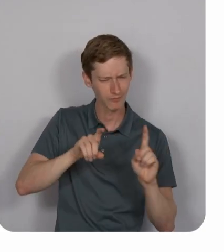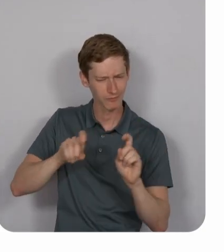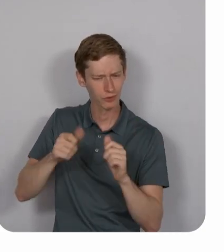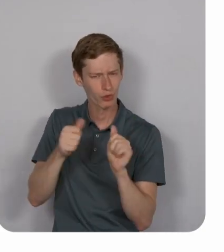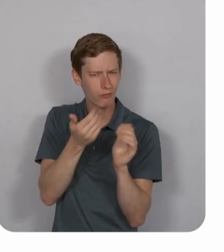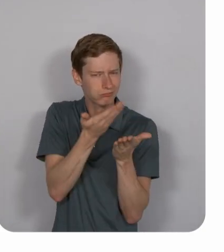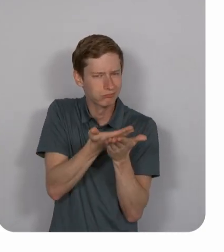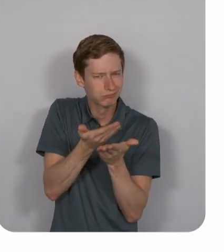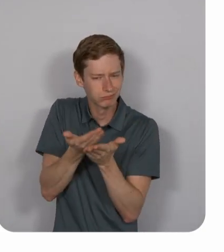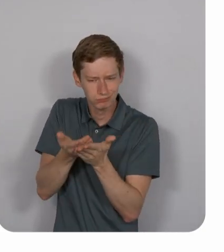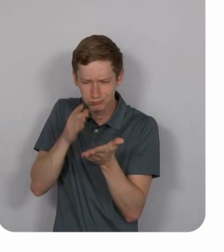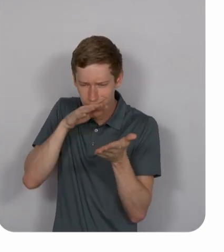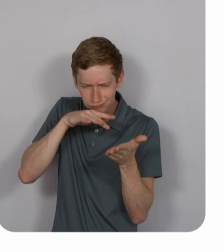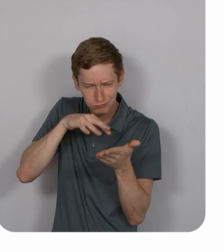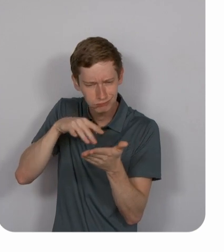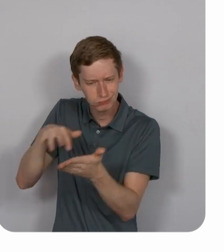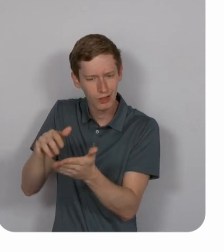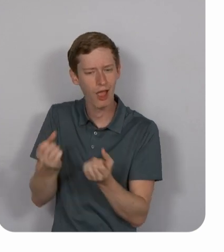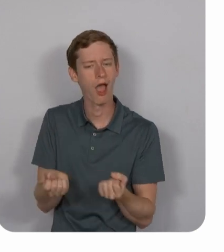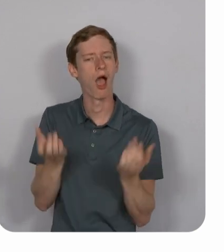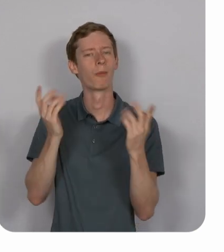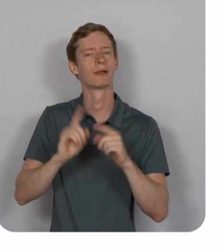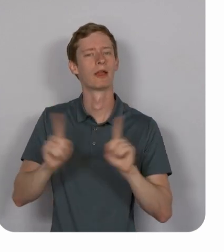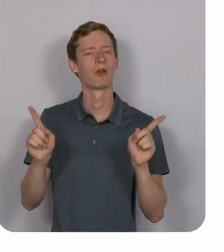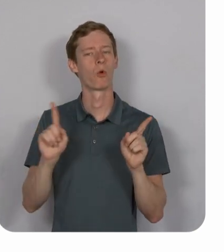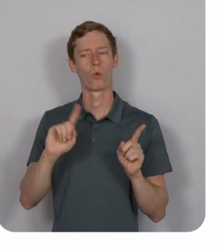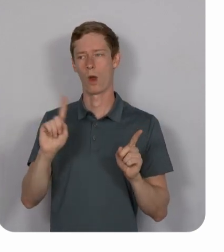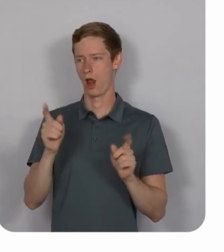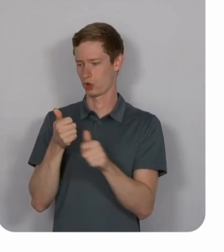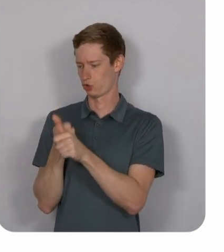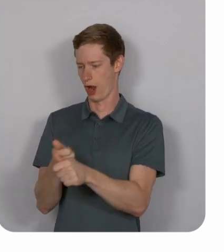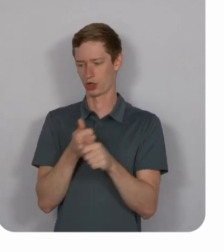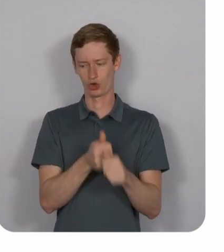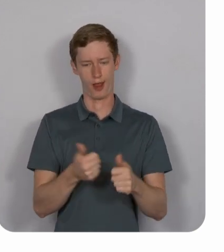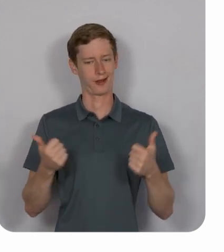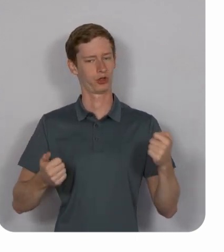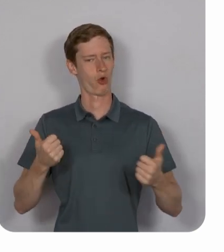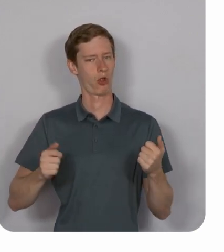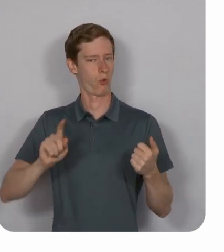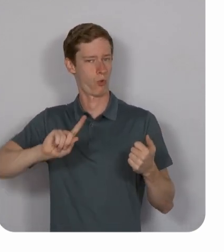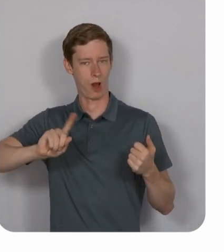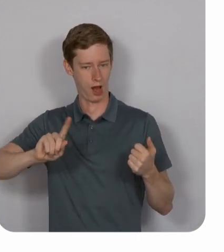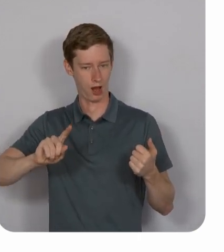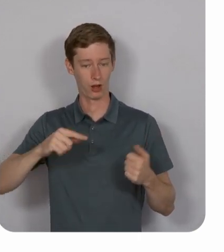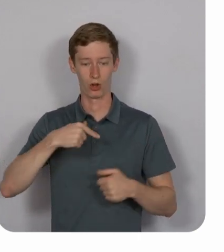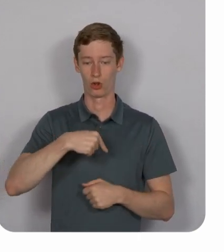where the controllers can be seen on Quest 2 and Quest 3. You’ll notice that Quest 2 has a large area above